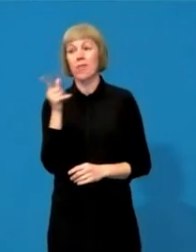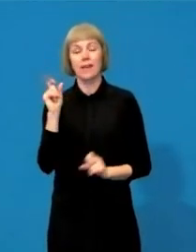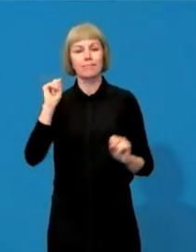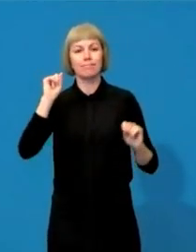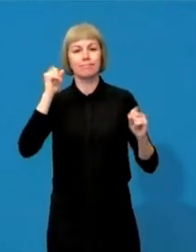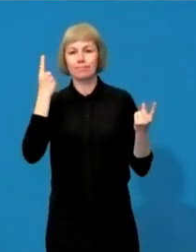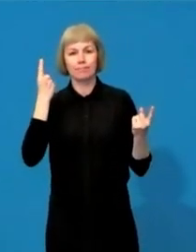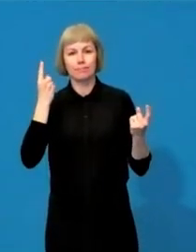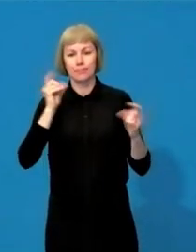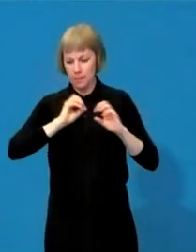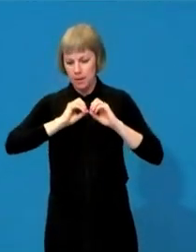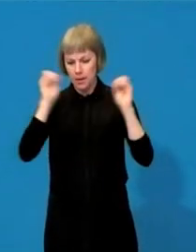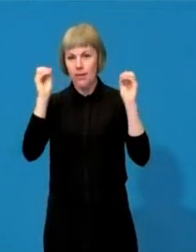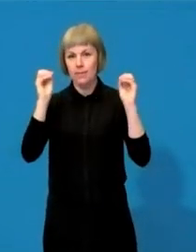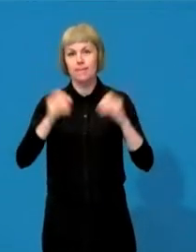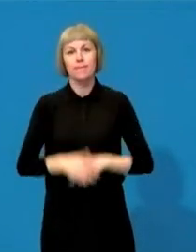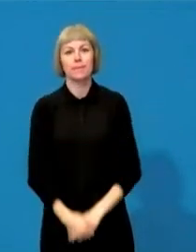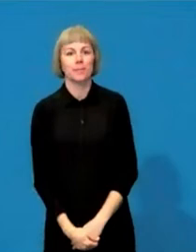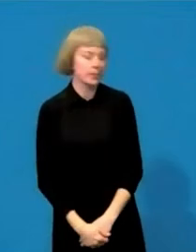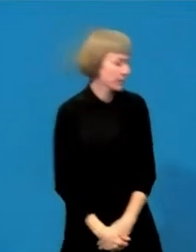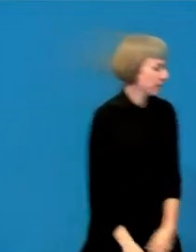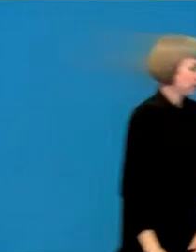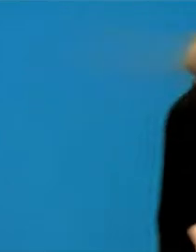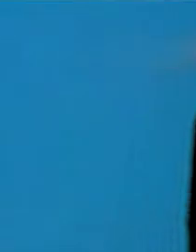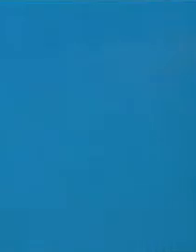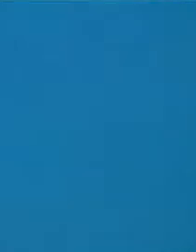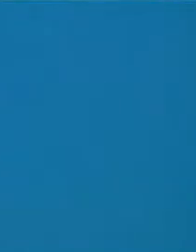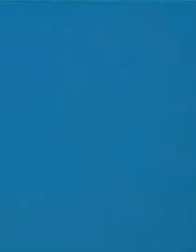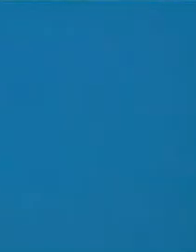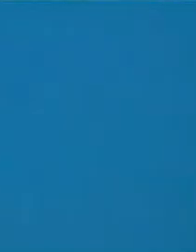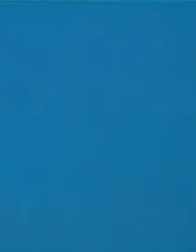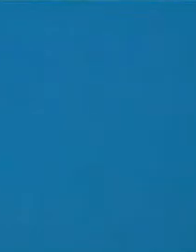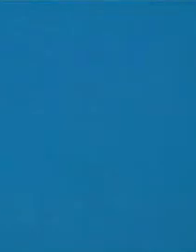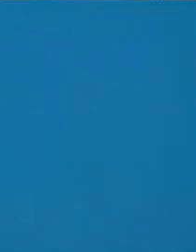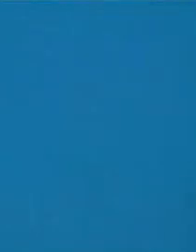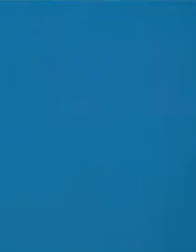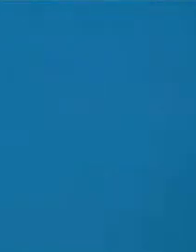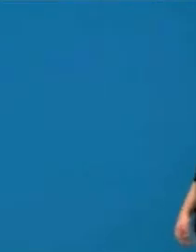They don't understand it, you know. MS TARRAGO: What do you think they need to do to